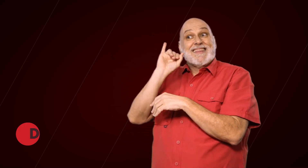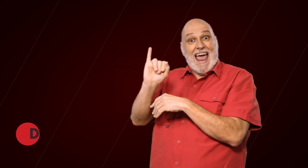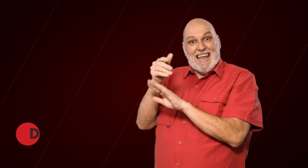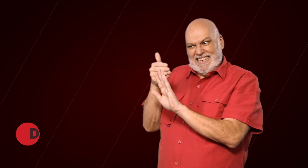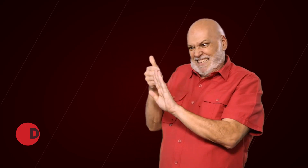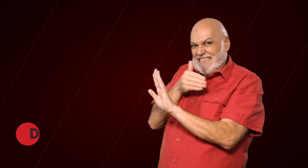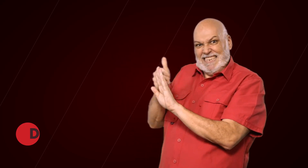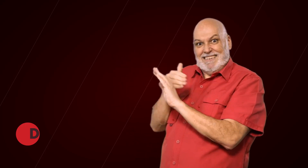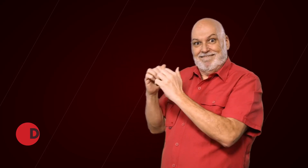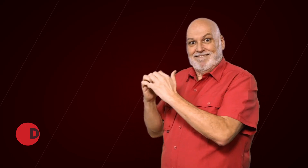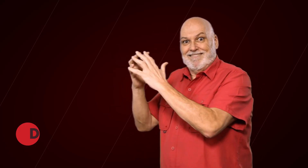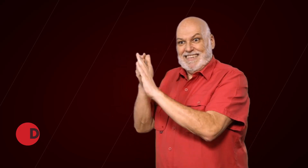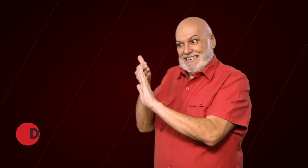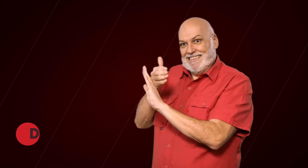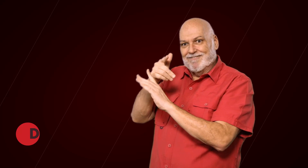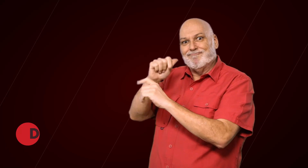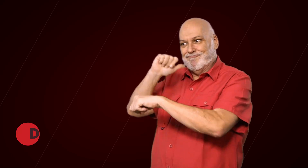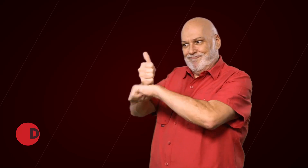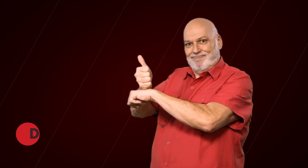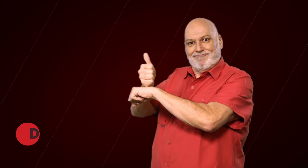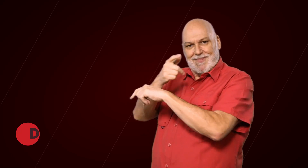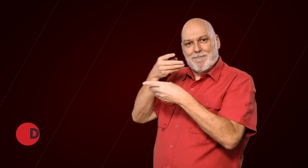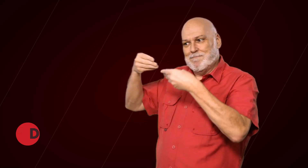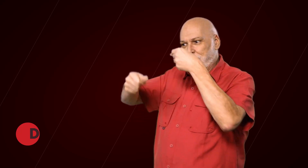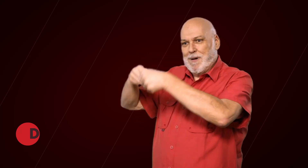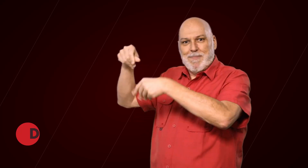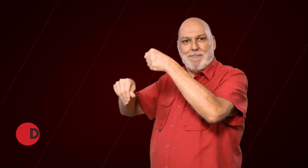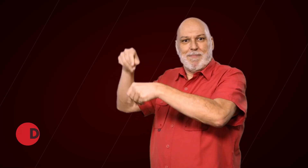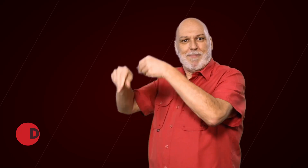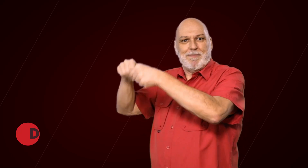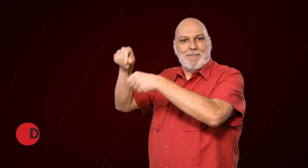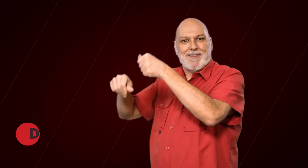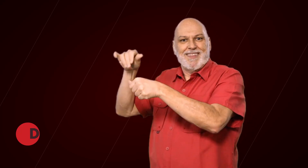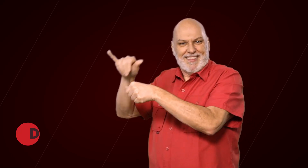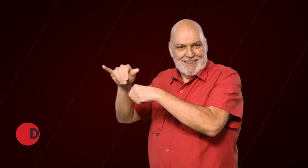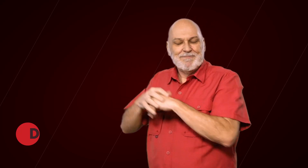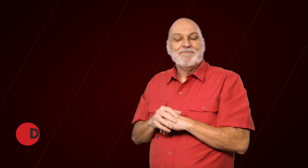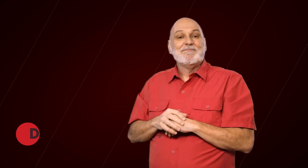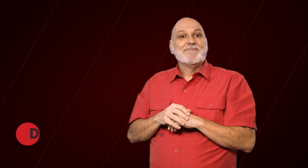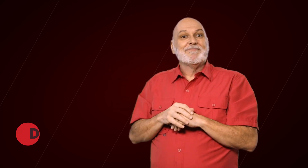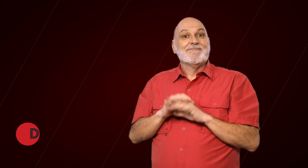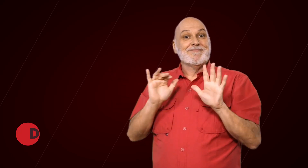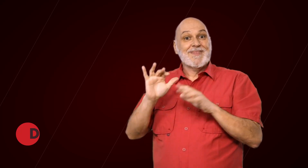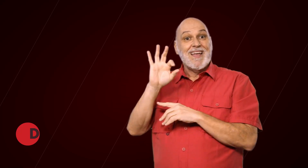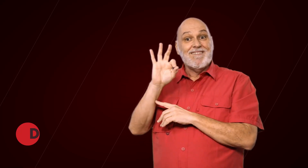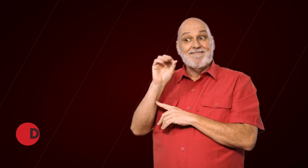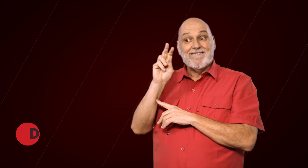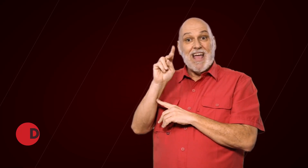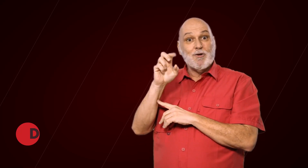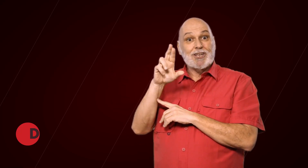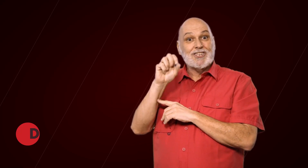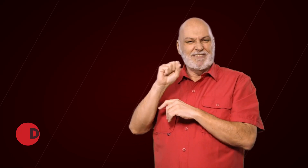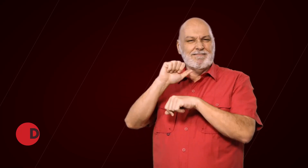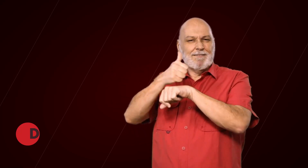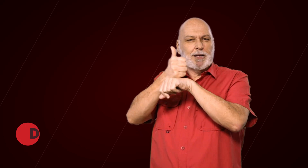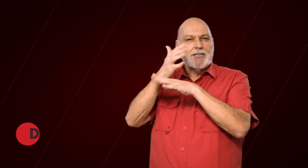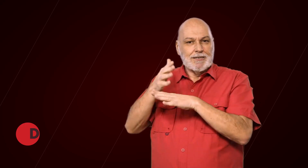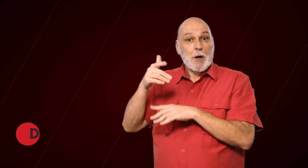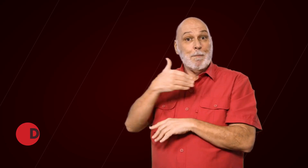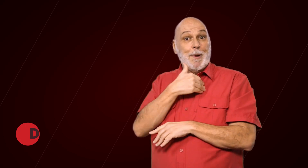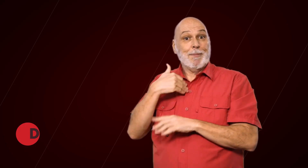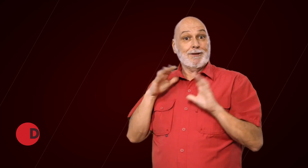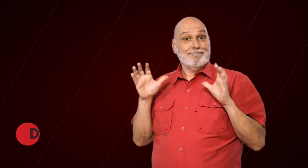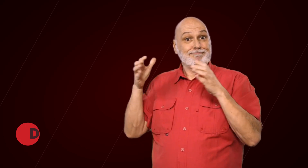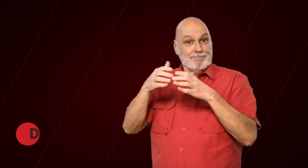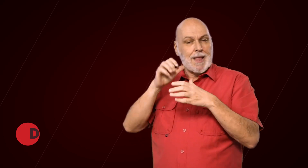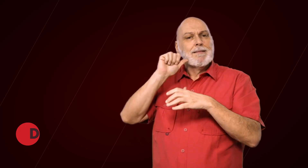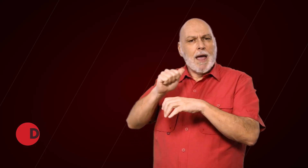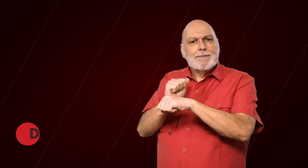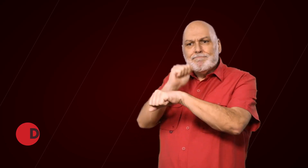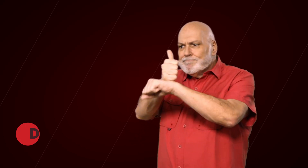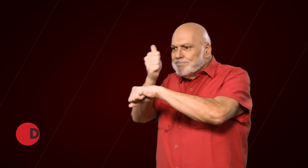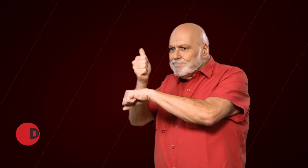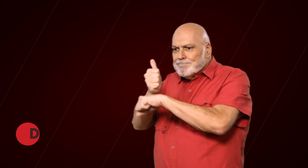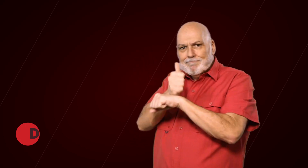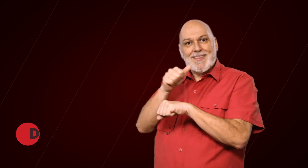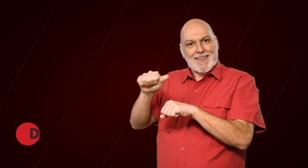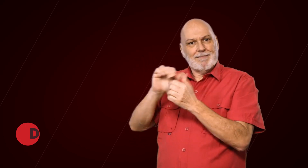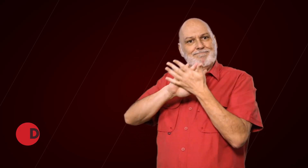"Founder membership" for $97 USD + taxes during prelaunch.